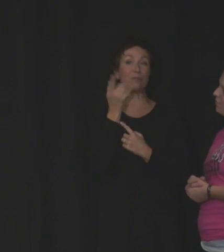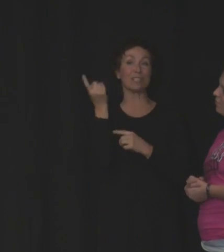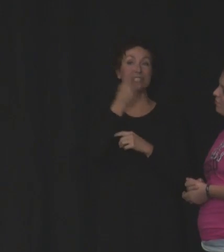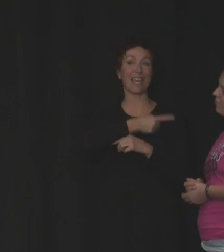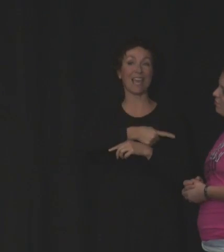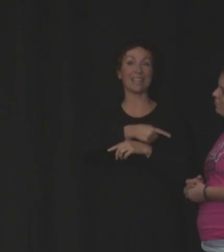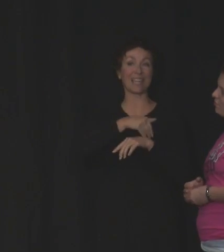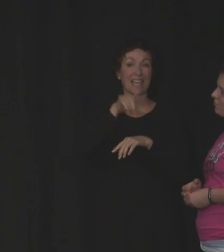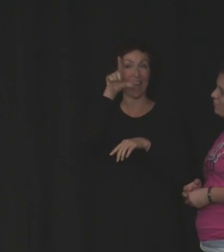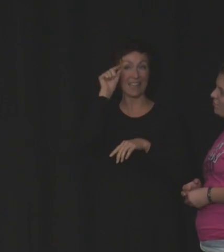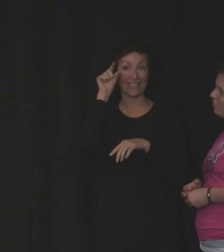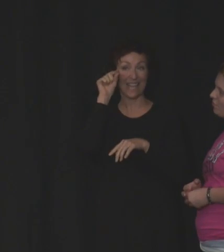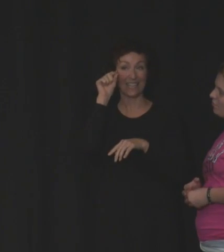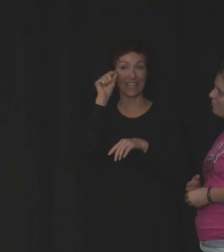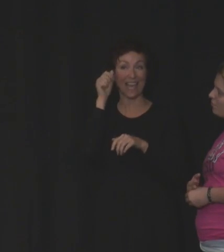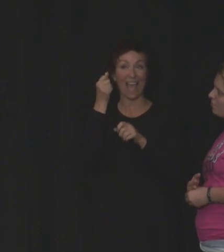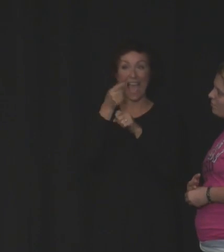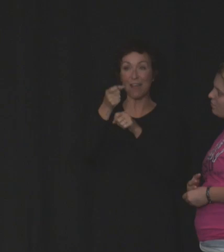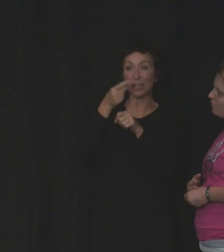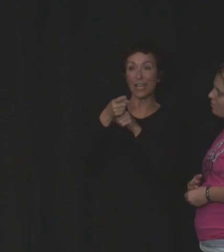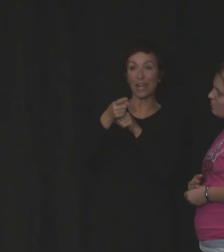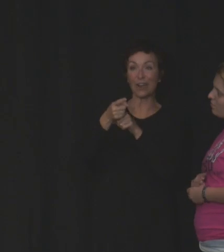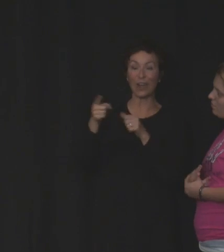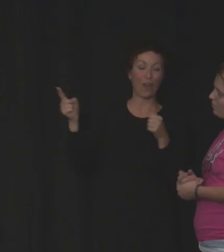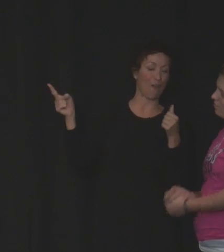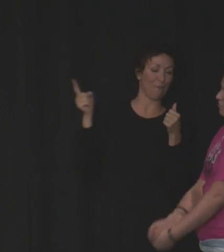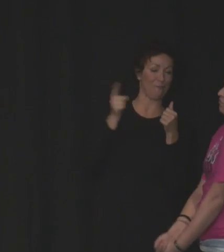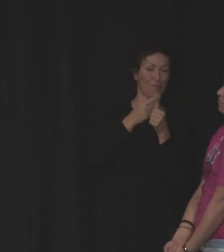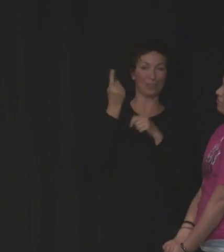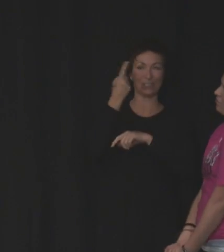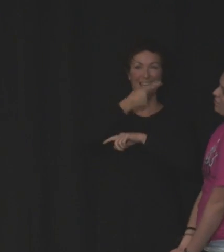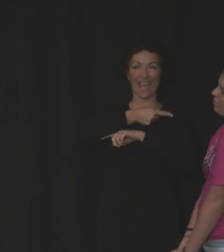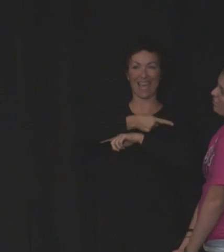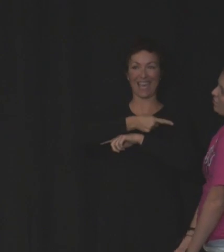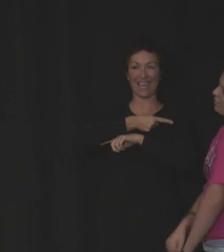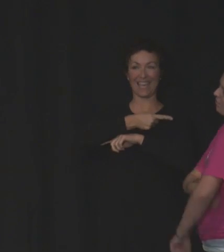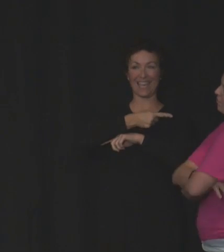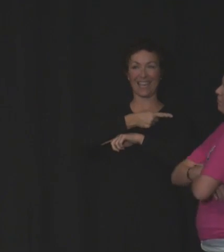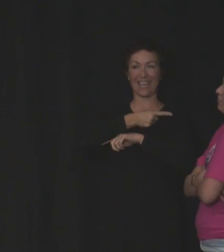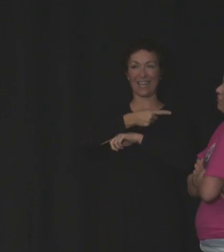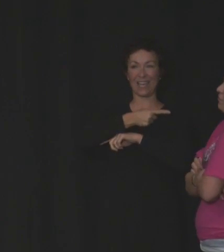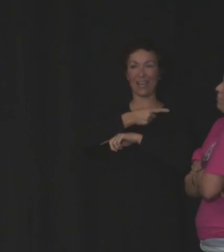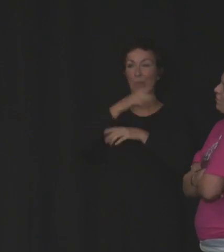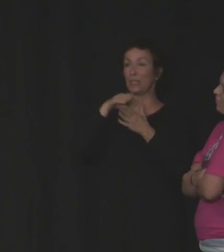during the year are the first day when students arrive,